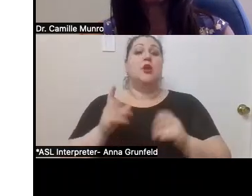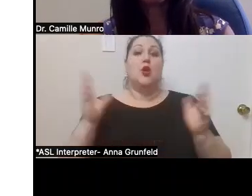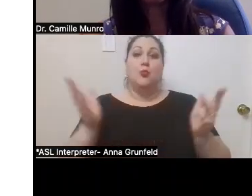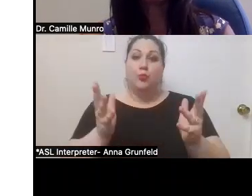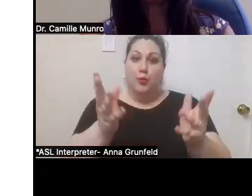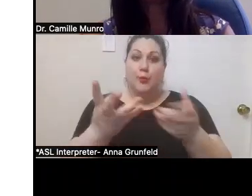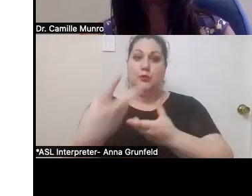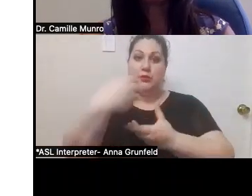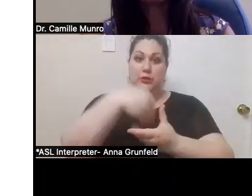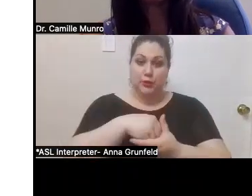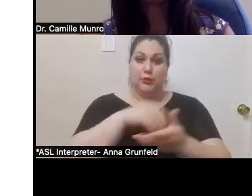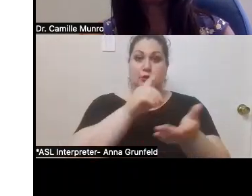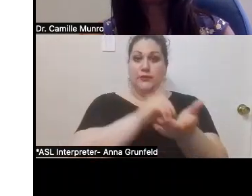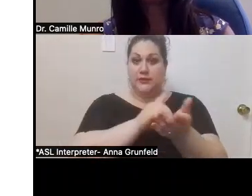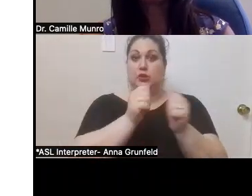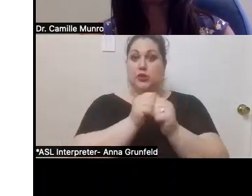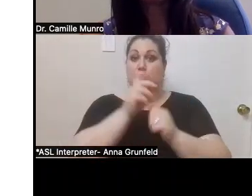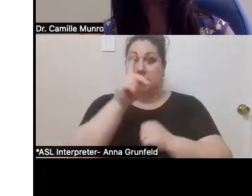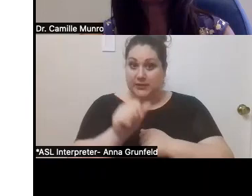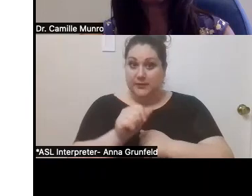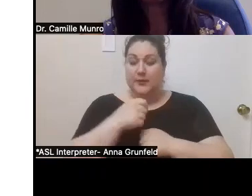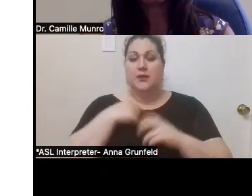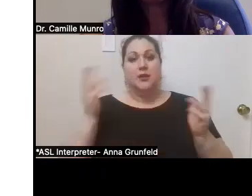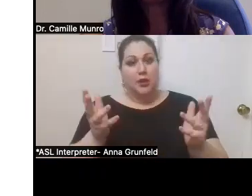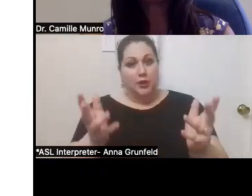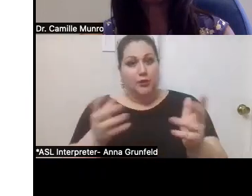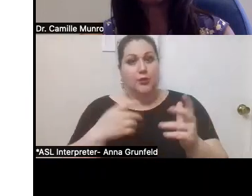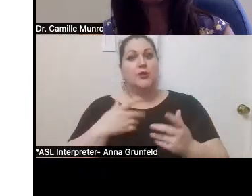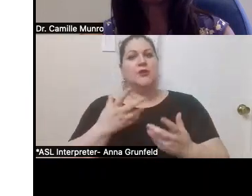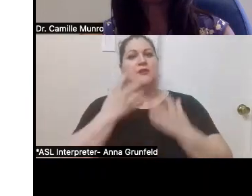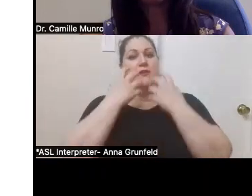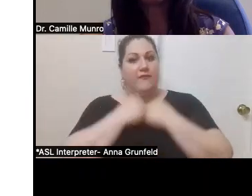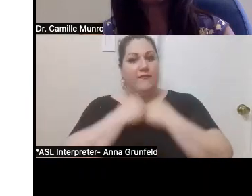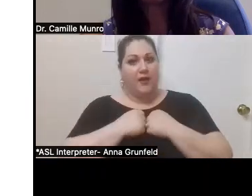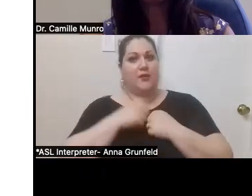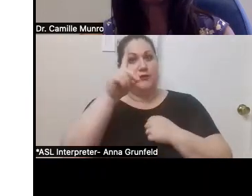fosters the value of disability as part of diversity within its organization,